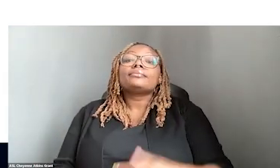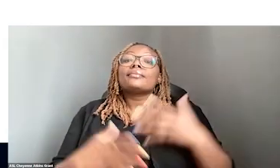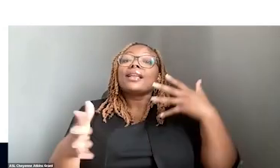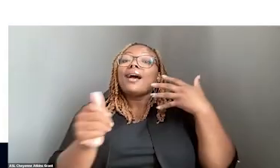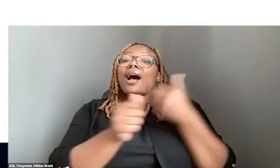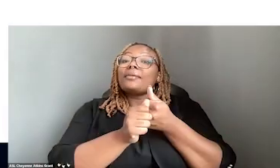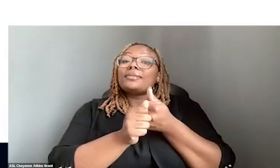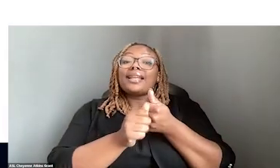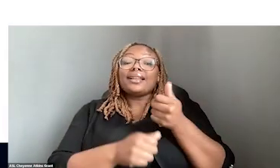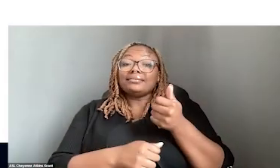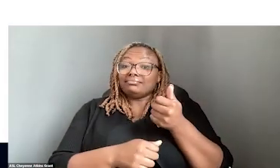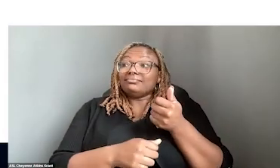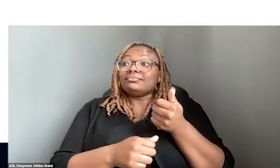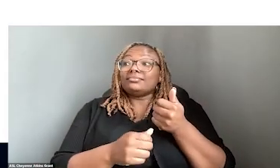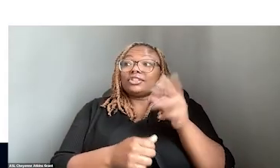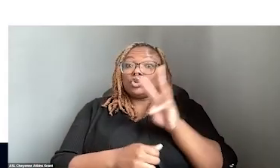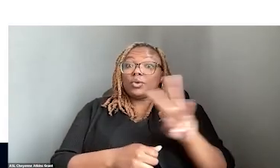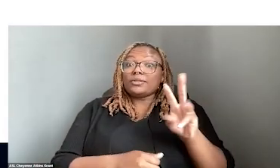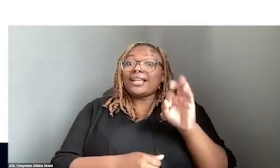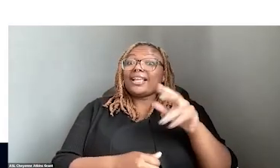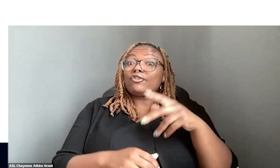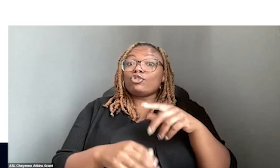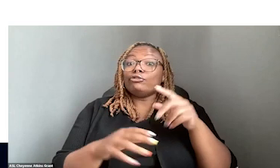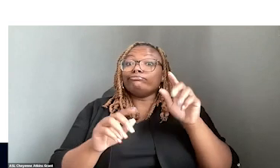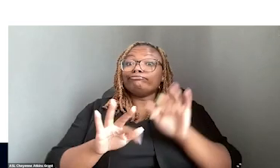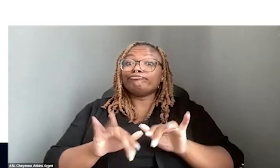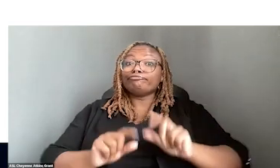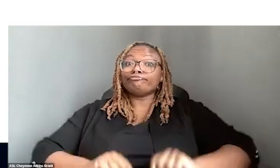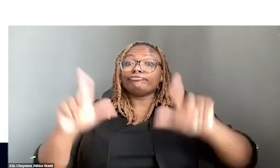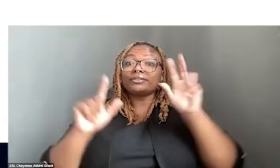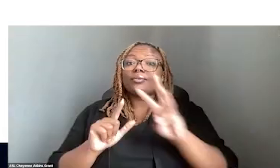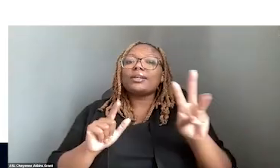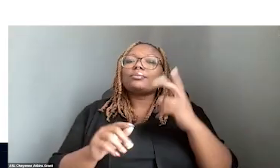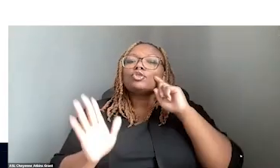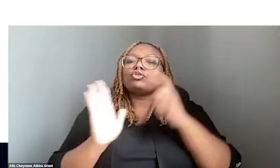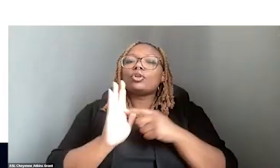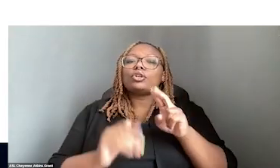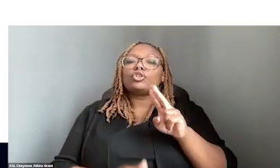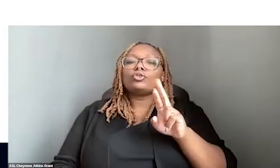So if you are visiting the NSF website, you've noticed that the URL is beta.nsf.gov.